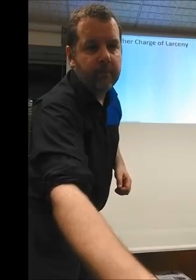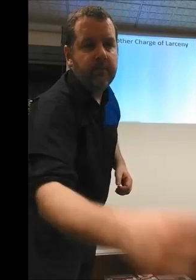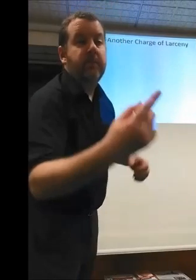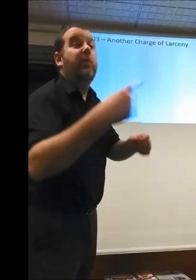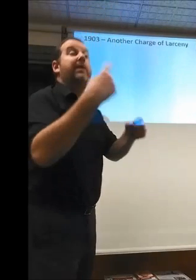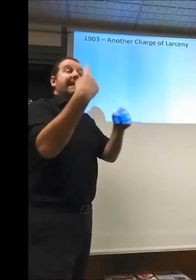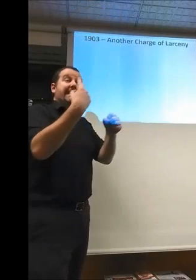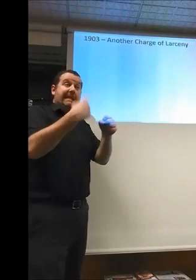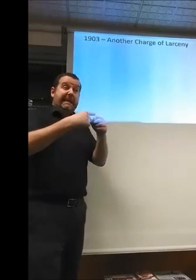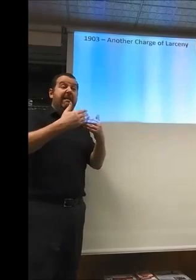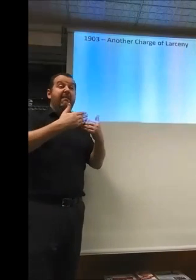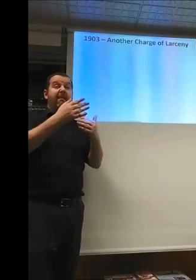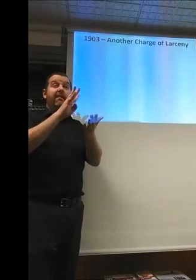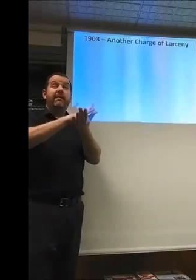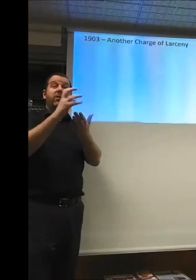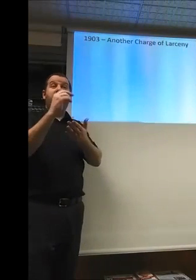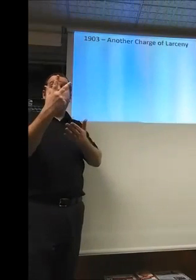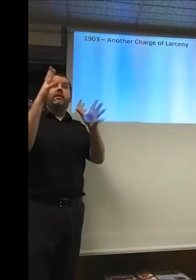the two men.